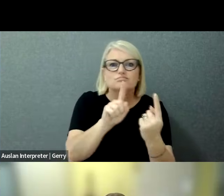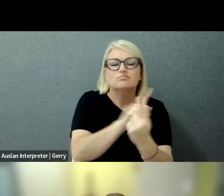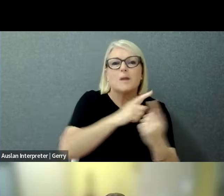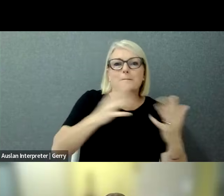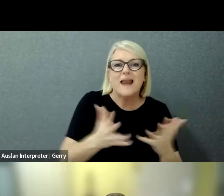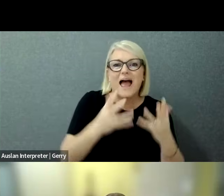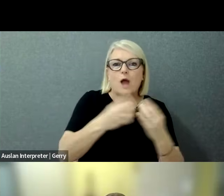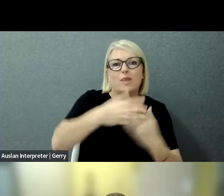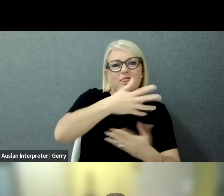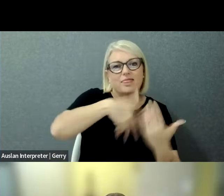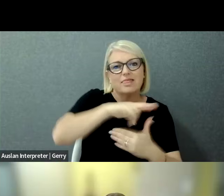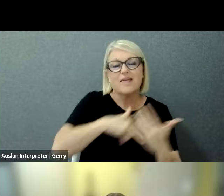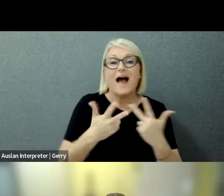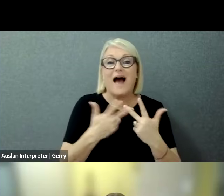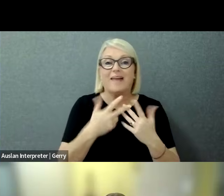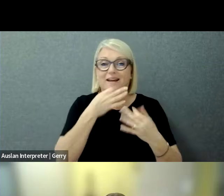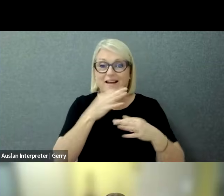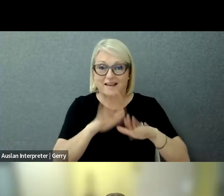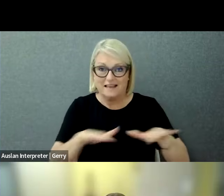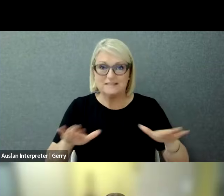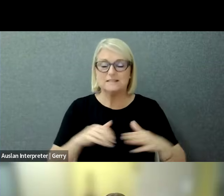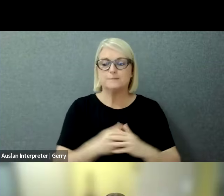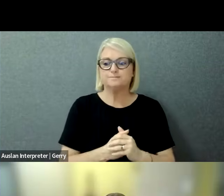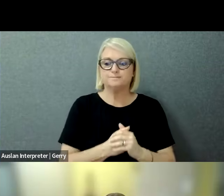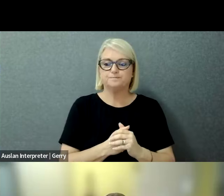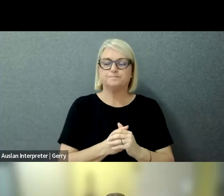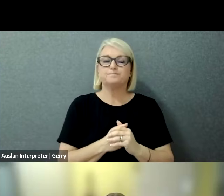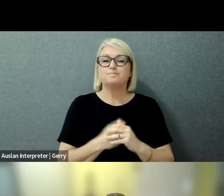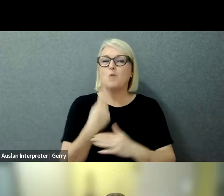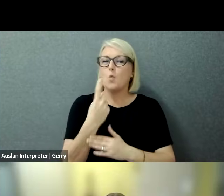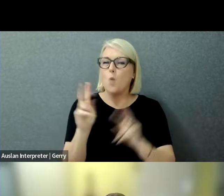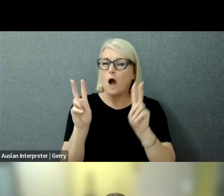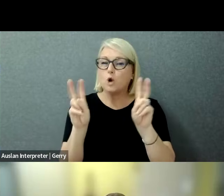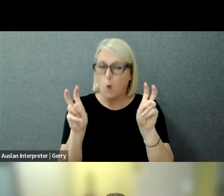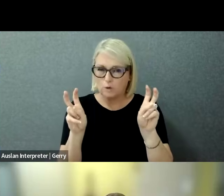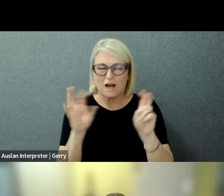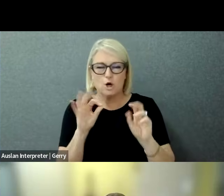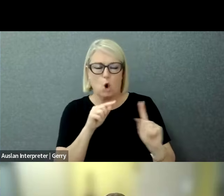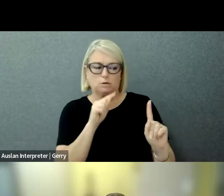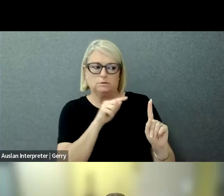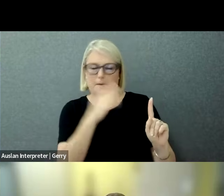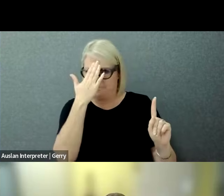And one of the quotes, not from this parent but I think speaks to this, "It's about going into the